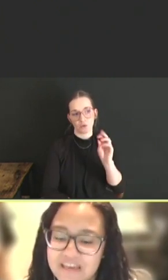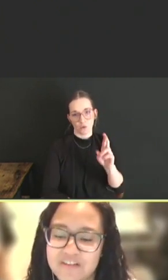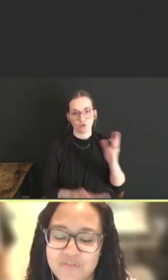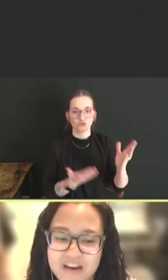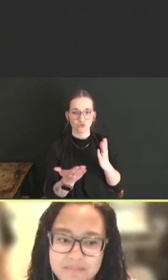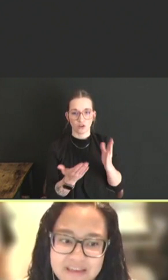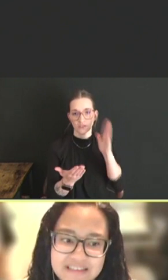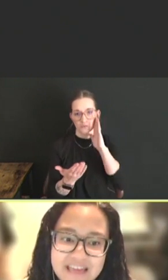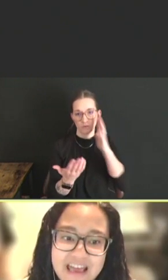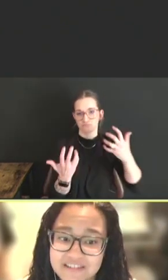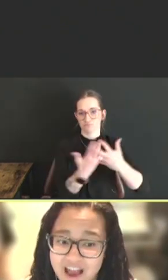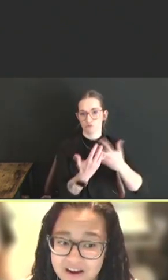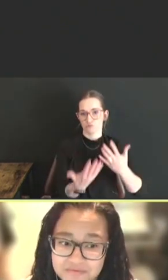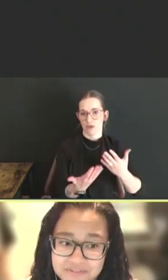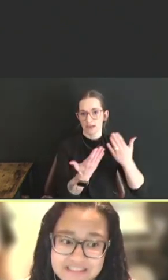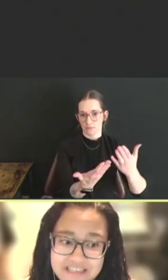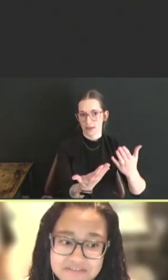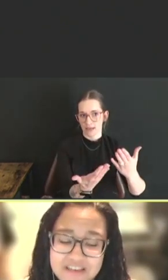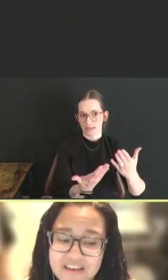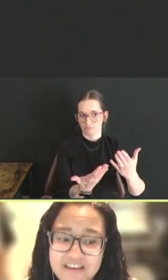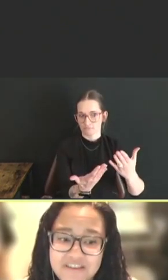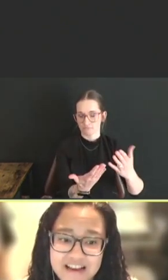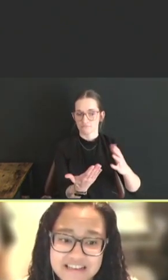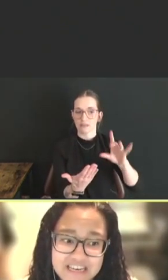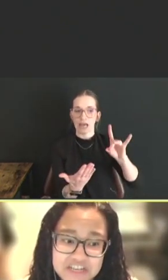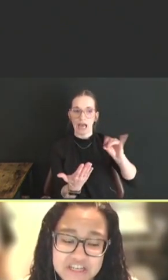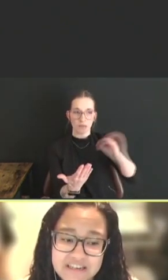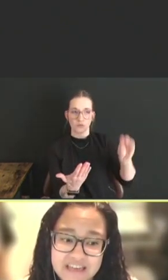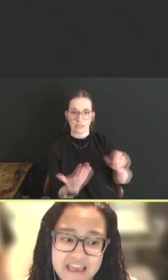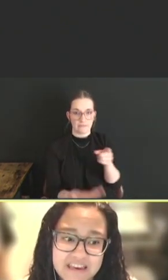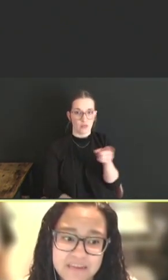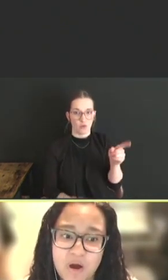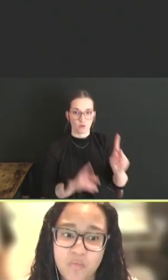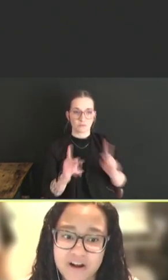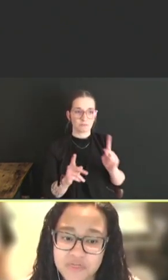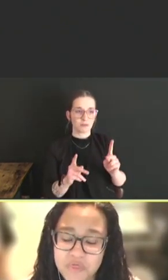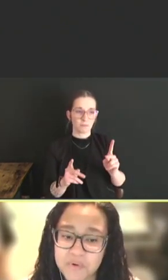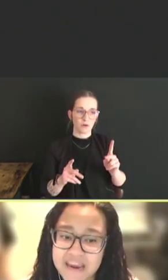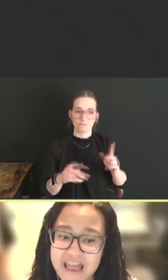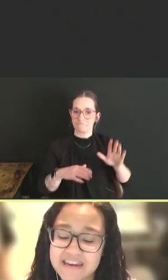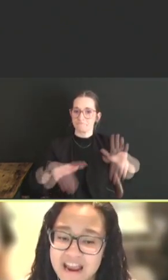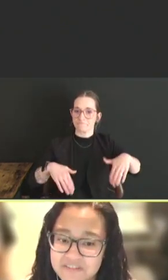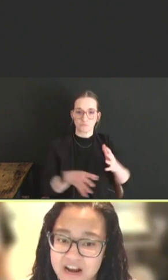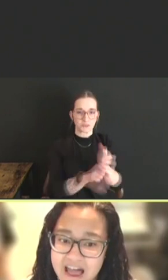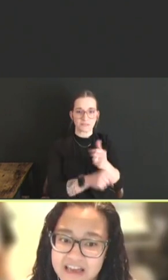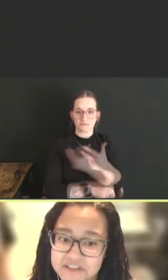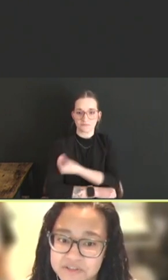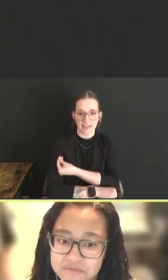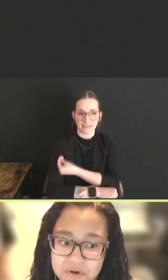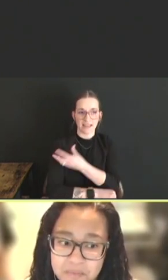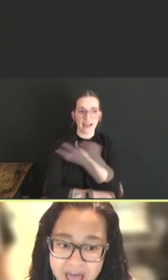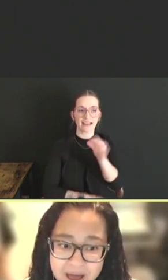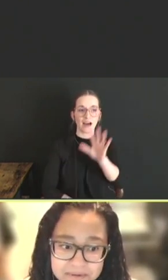be recommended had not received vaccination, and about one in three had never had a cervical pap,